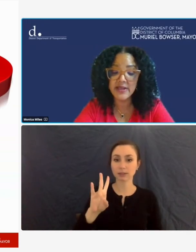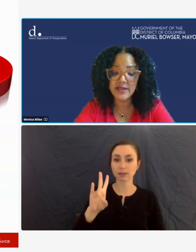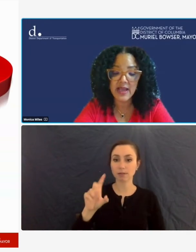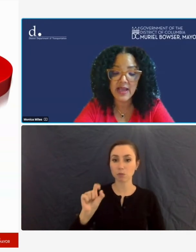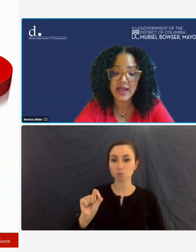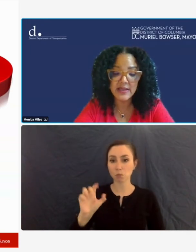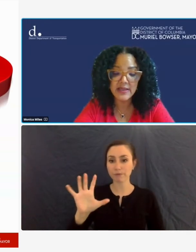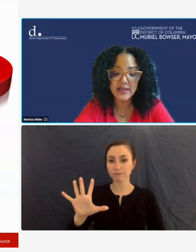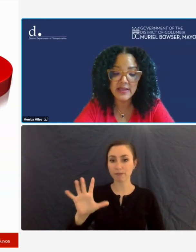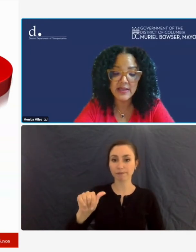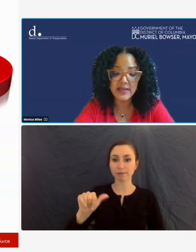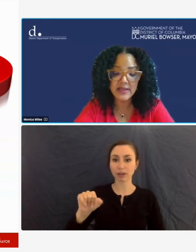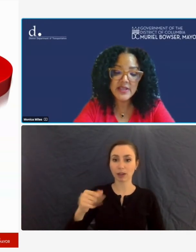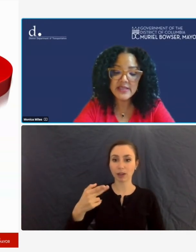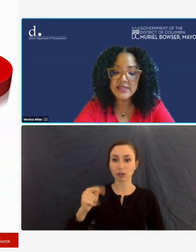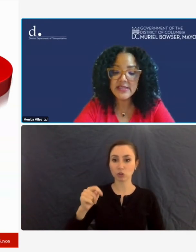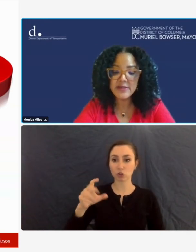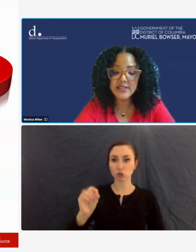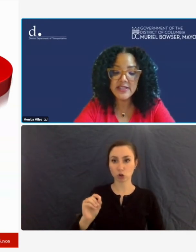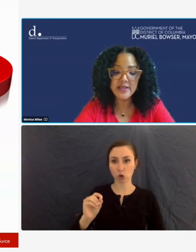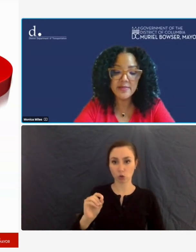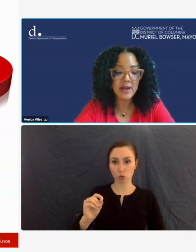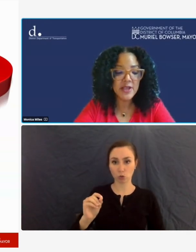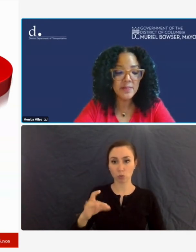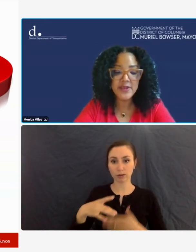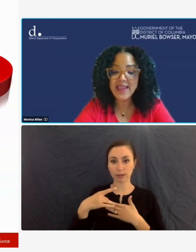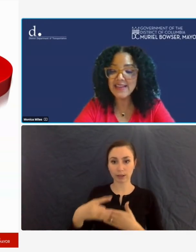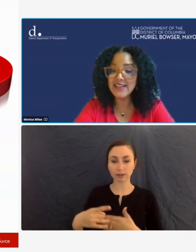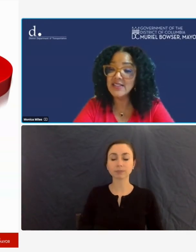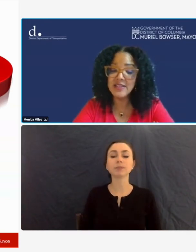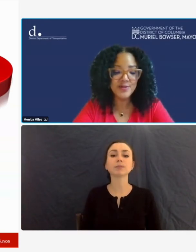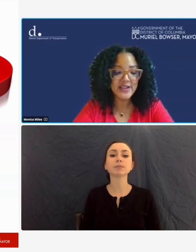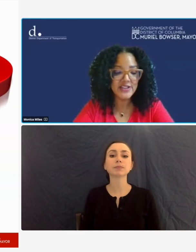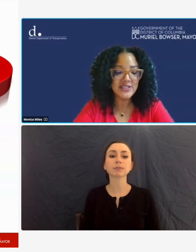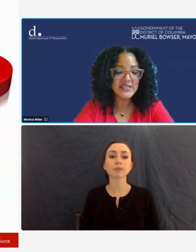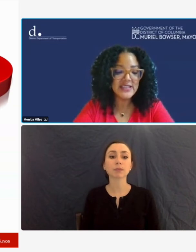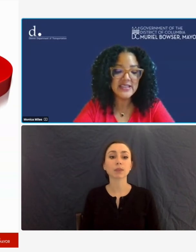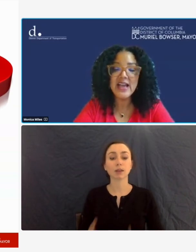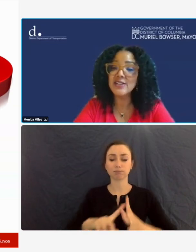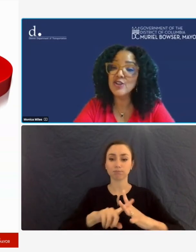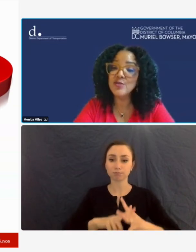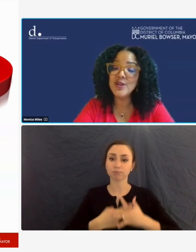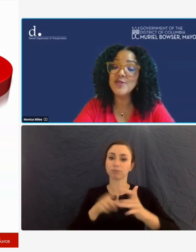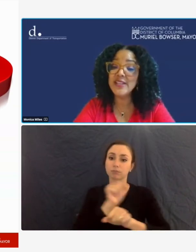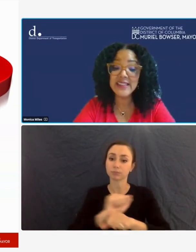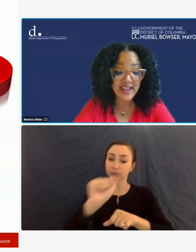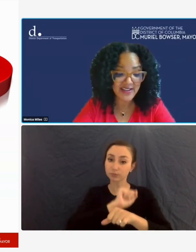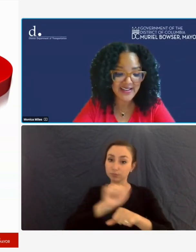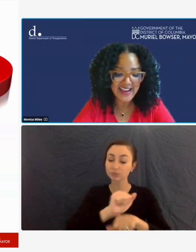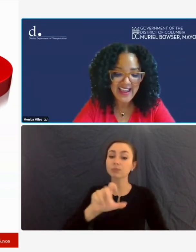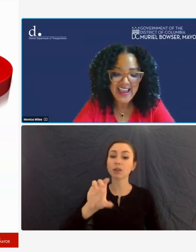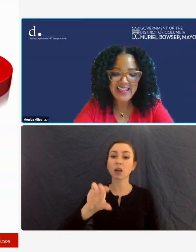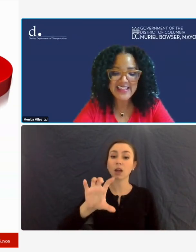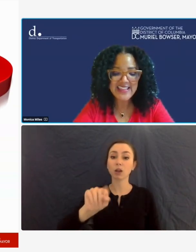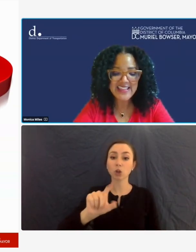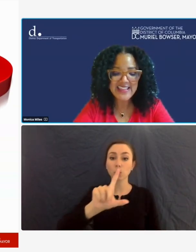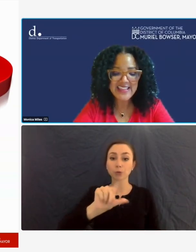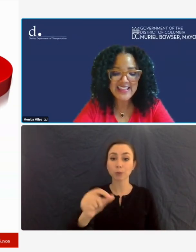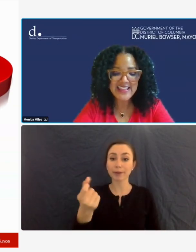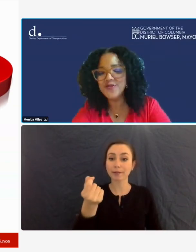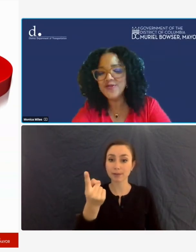guide so the ncm team it began its deliberations in october of 2011 and then the ncm was finally